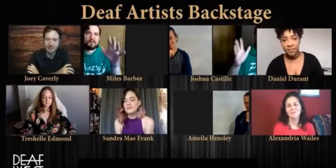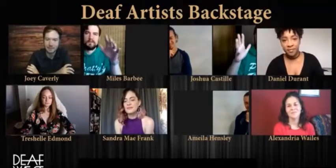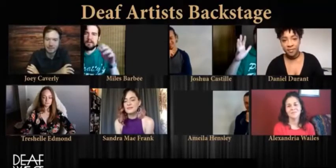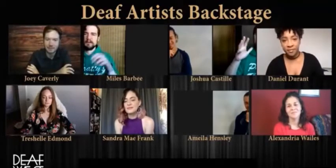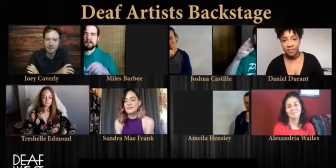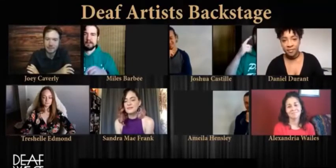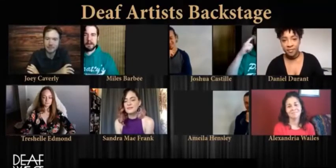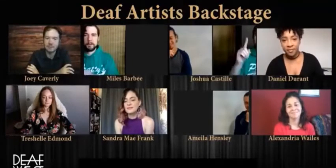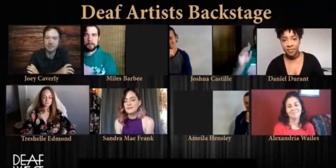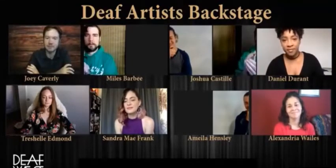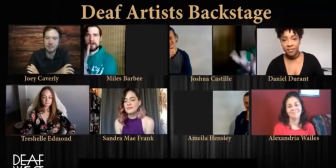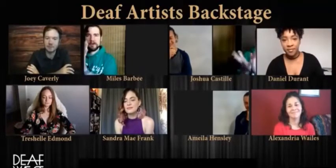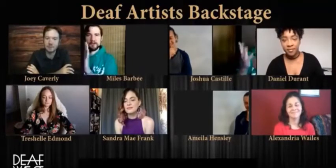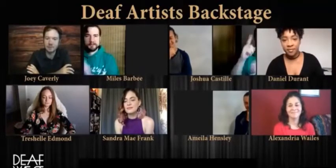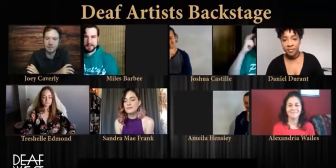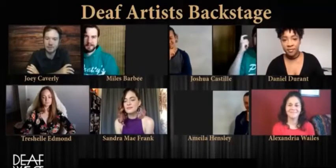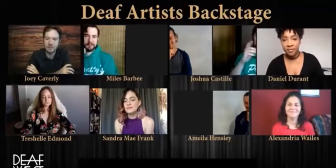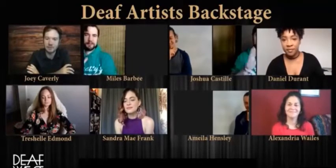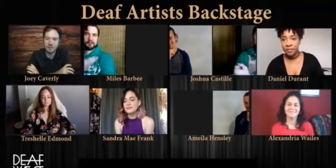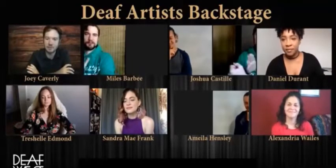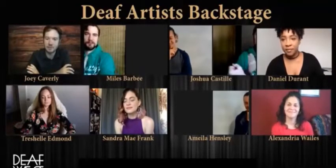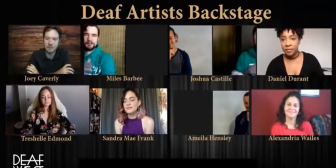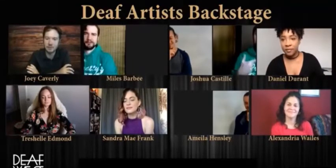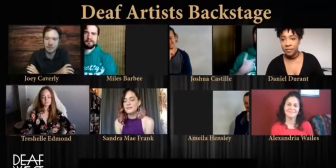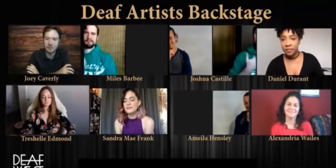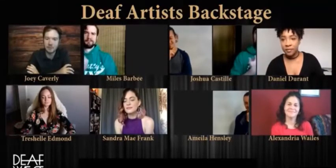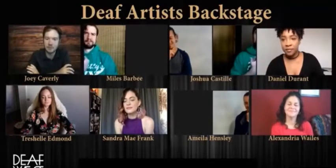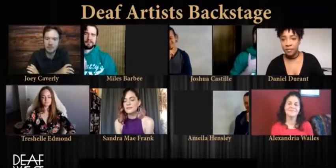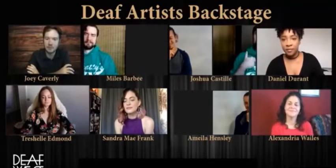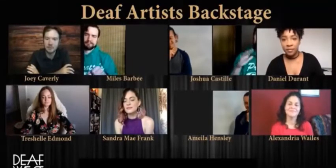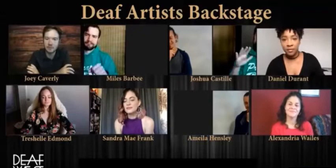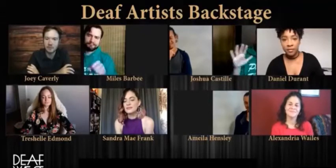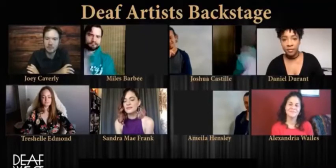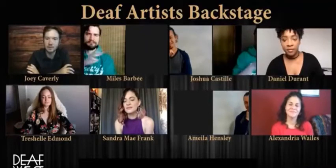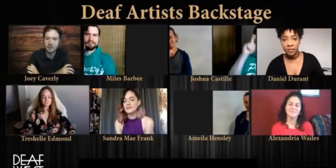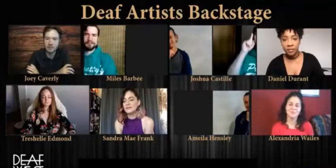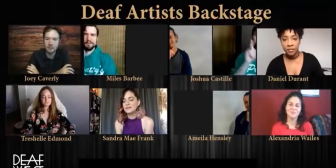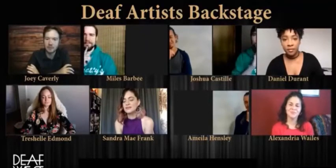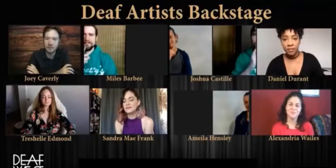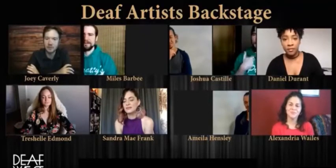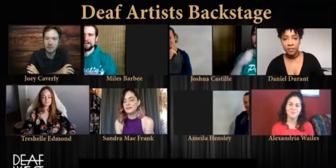I was still really nervous when it came to ‘Spring Awakening’, just because it's a musical production.